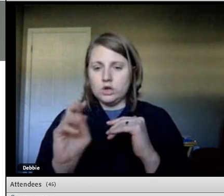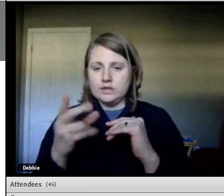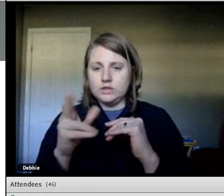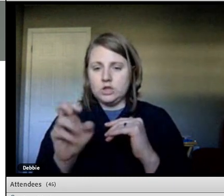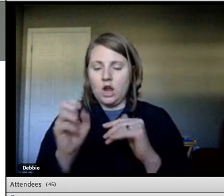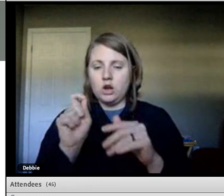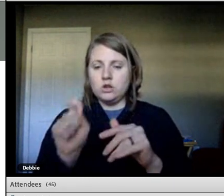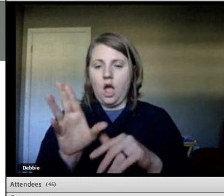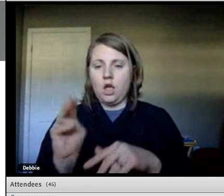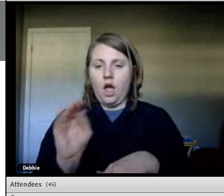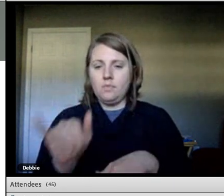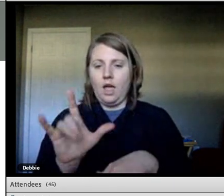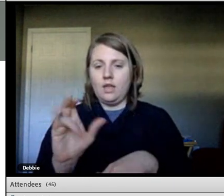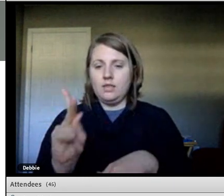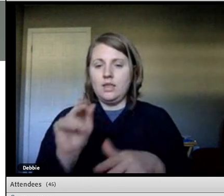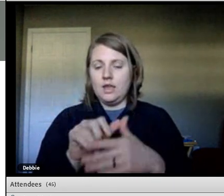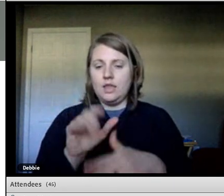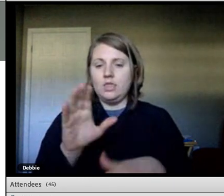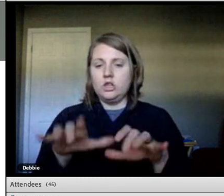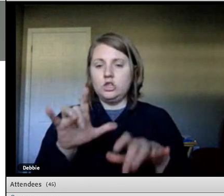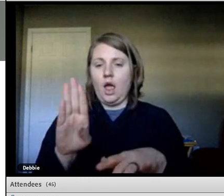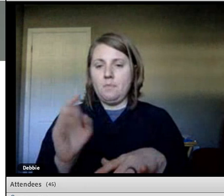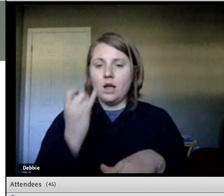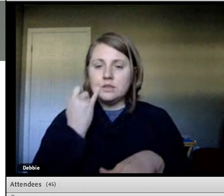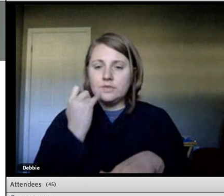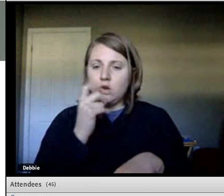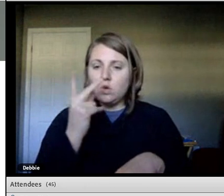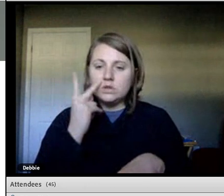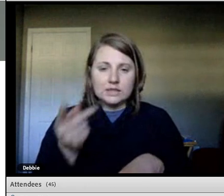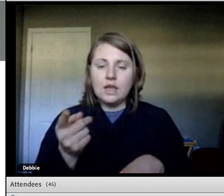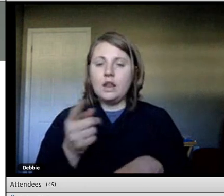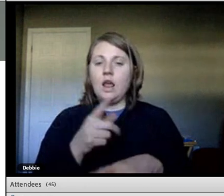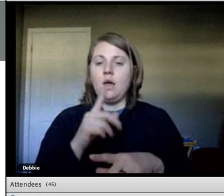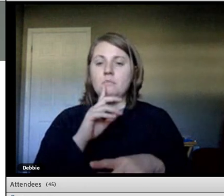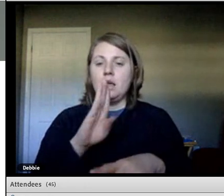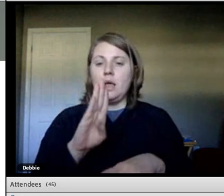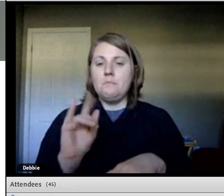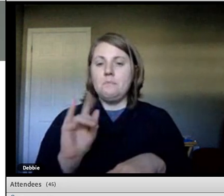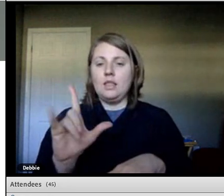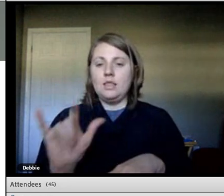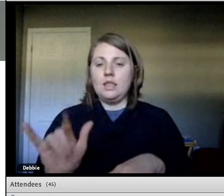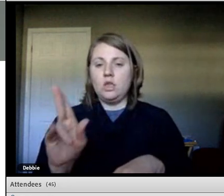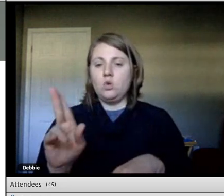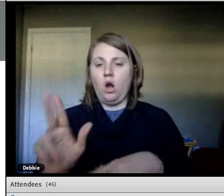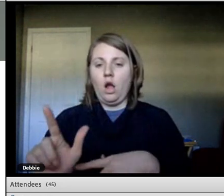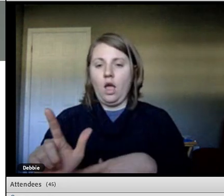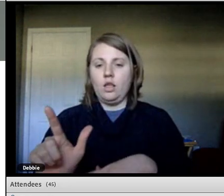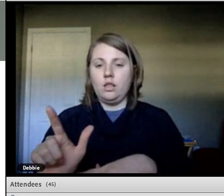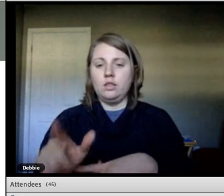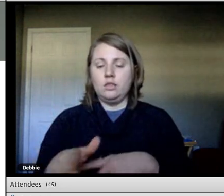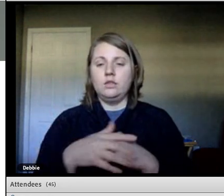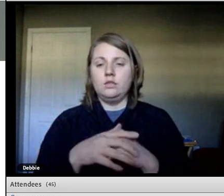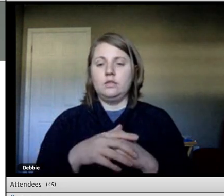It's a Bitly URL, and then all of this stuff is there, and I'm going to -- As soon as we hang up,